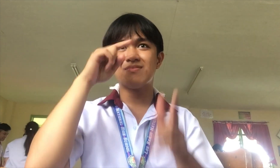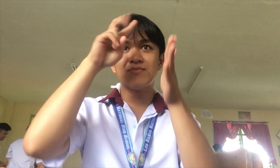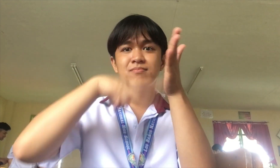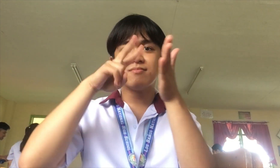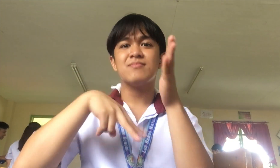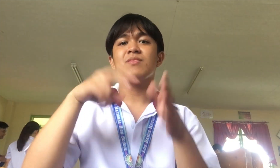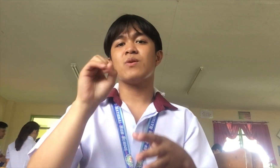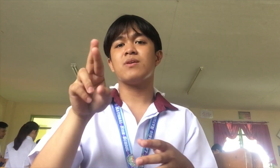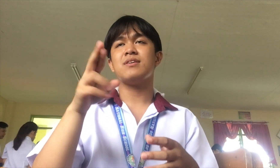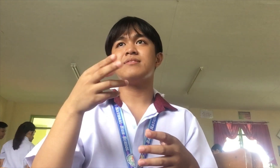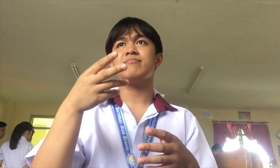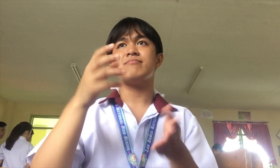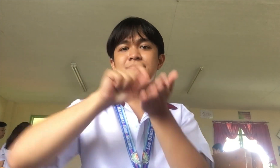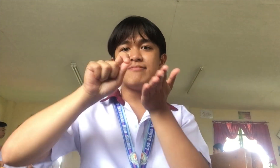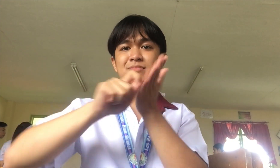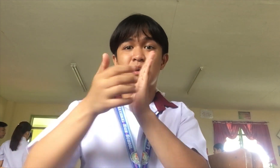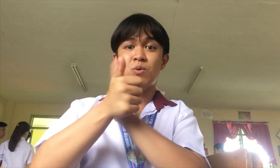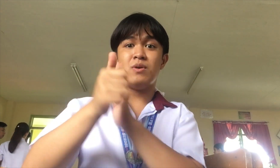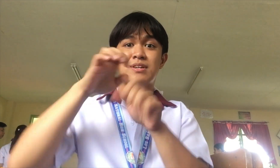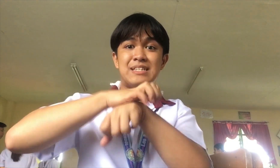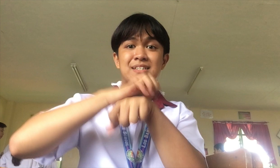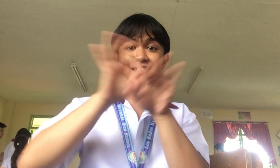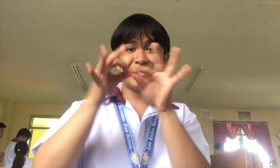like they're not capable of reading or writing skills